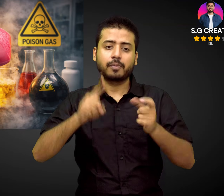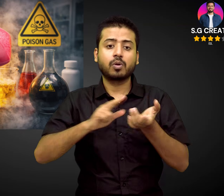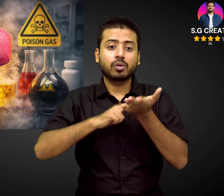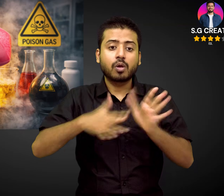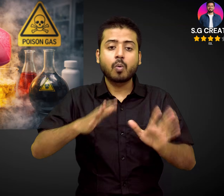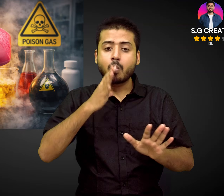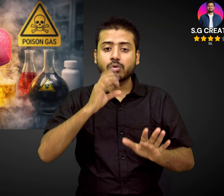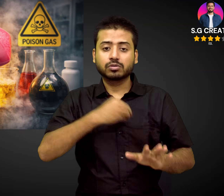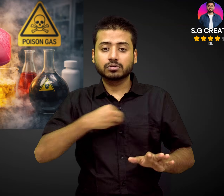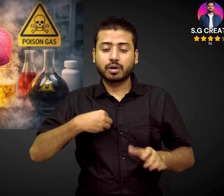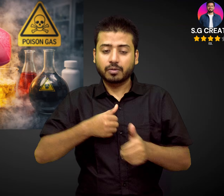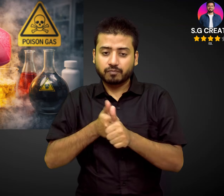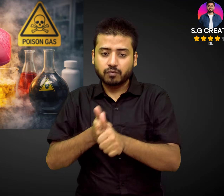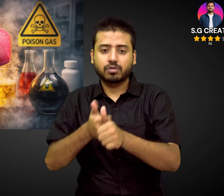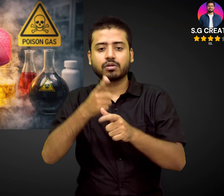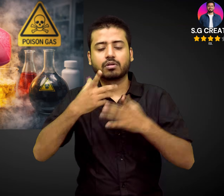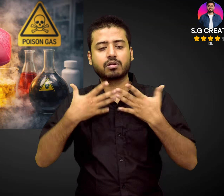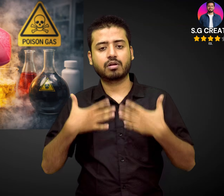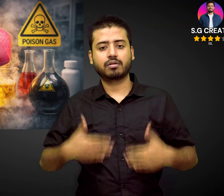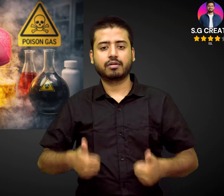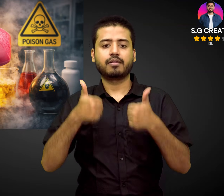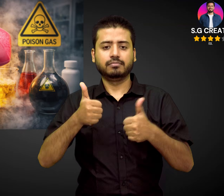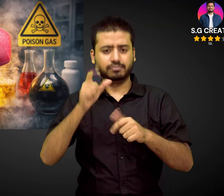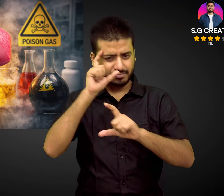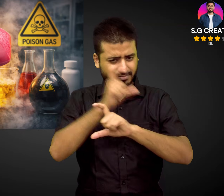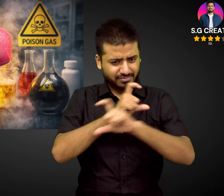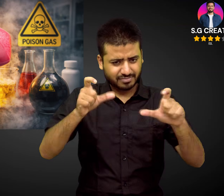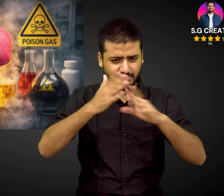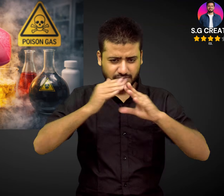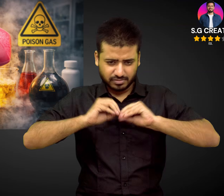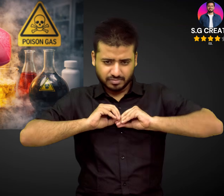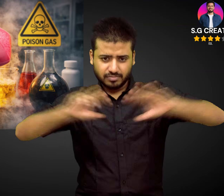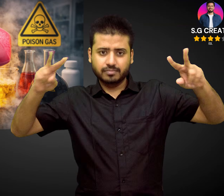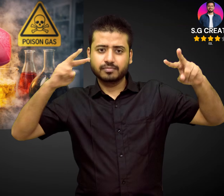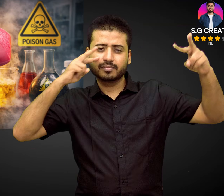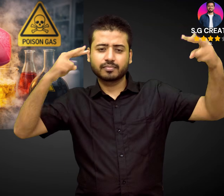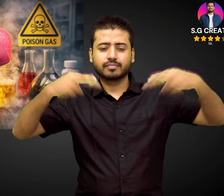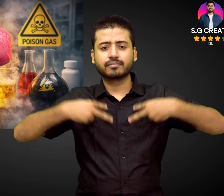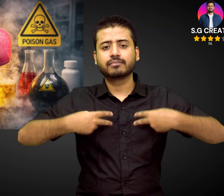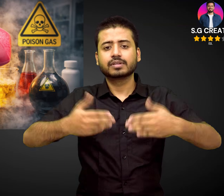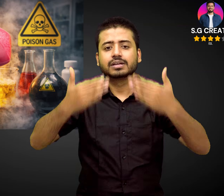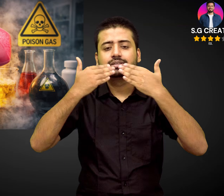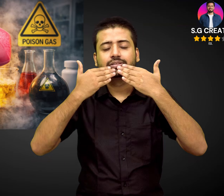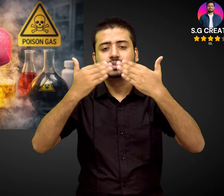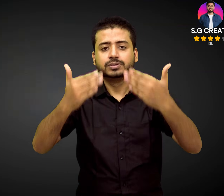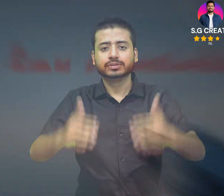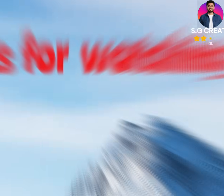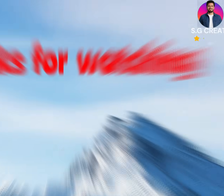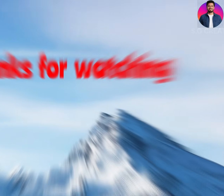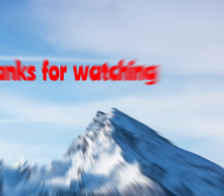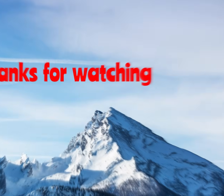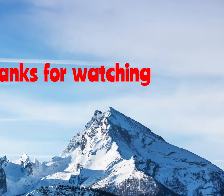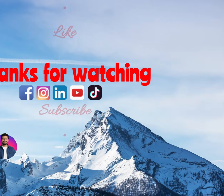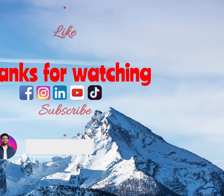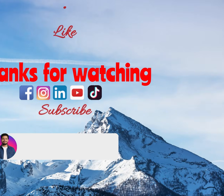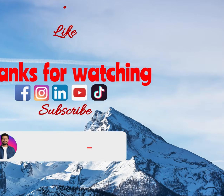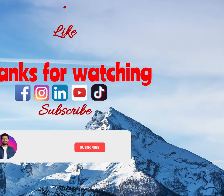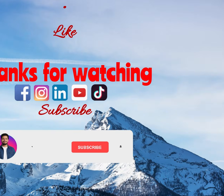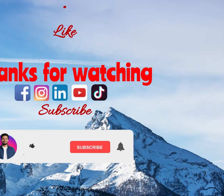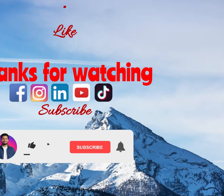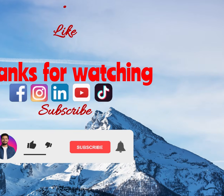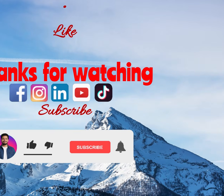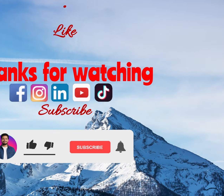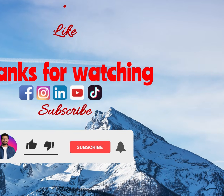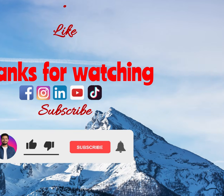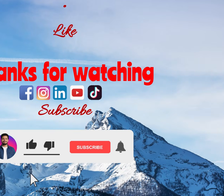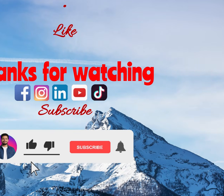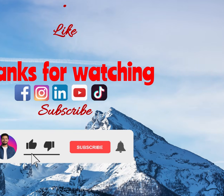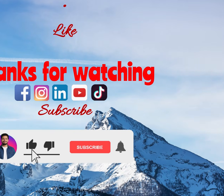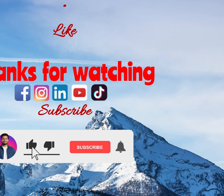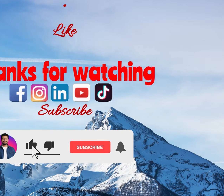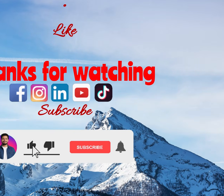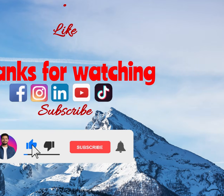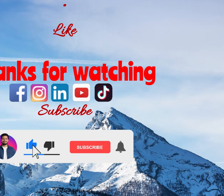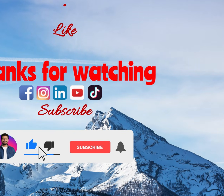cross their melting threshold and liquefy, causing the cindit bar to wick, drip, and melt. Exactly.